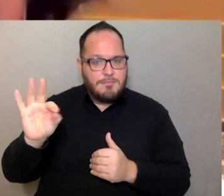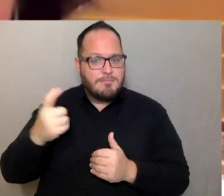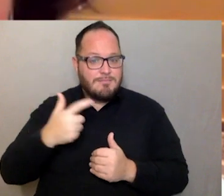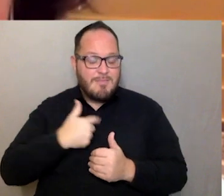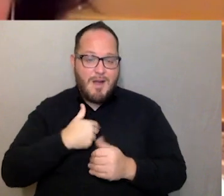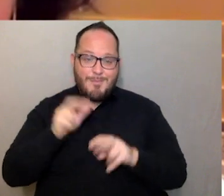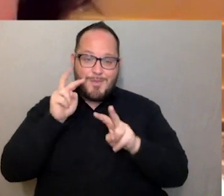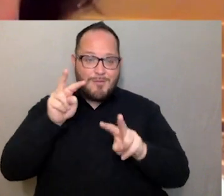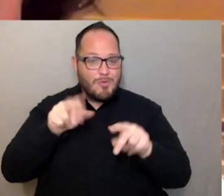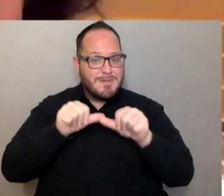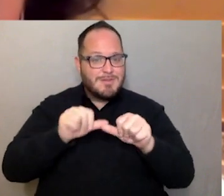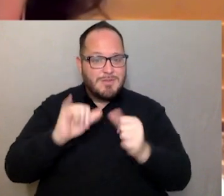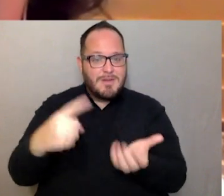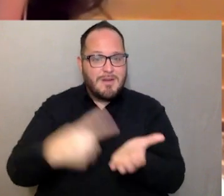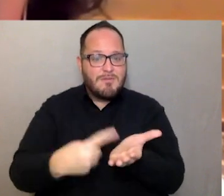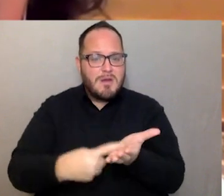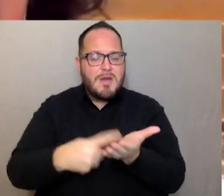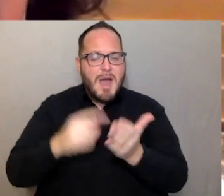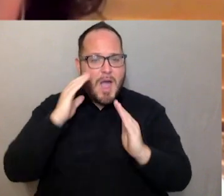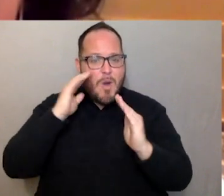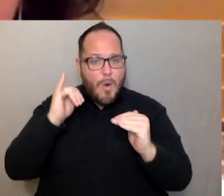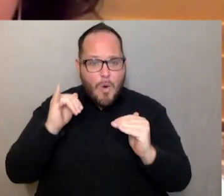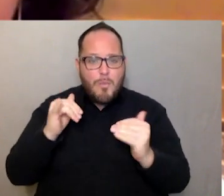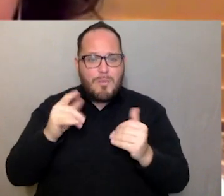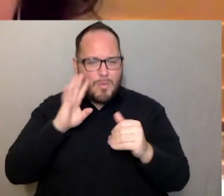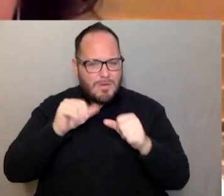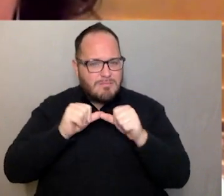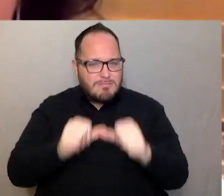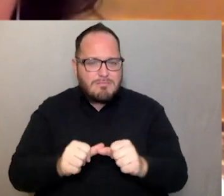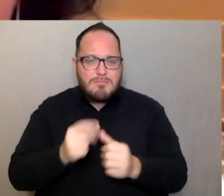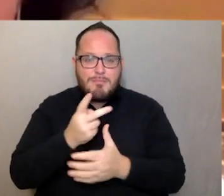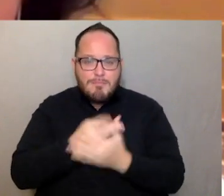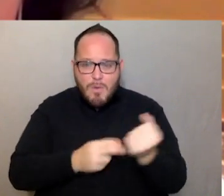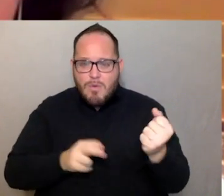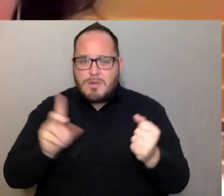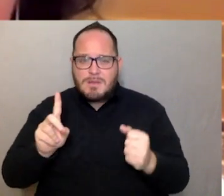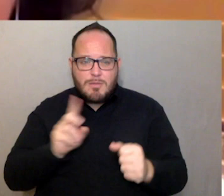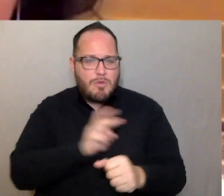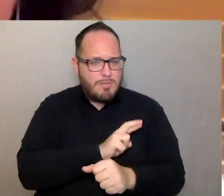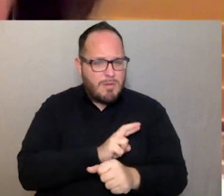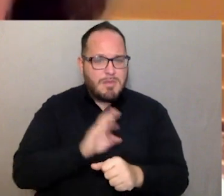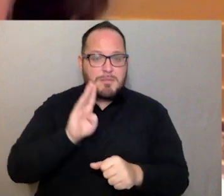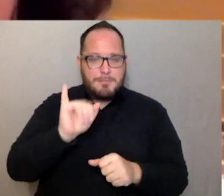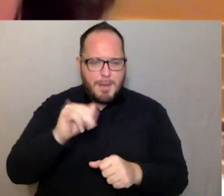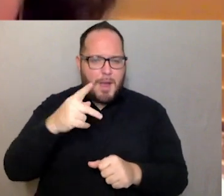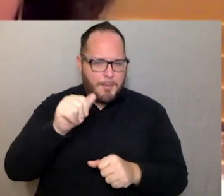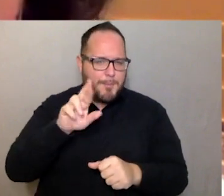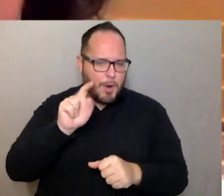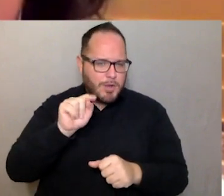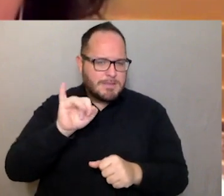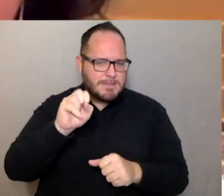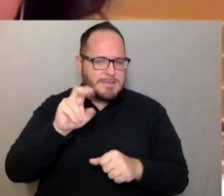CONTINUING THAT CONVERSATION IN THE LEGISLATURE, I HOPE IT CONTINUES TO BE A BIPARTISAN CONVERSATION. YEAH, AND I HOPE WE CAN ADD TO THE CURRENT FUND, BECAUSE AS I